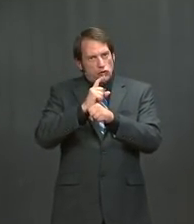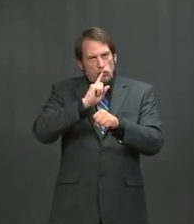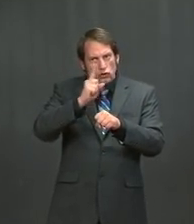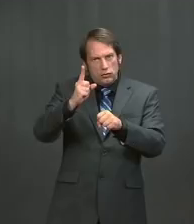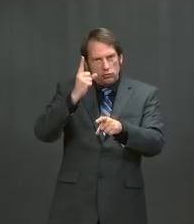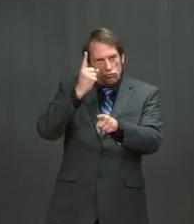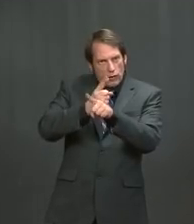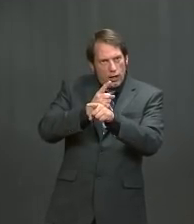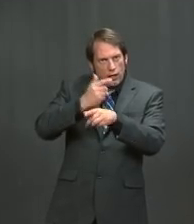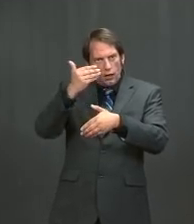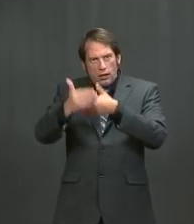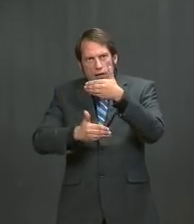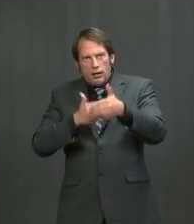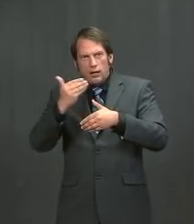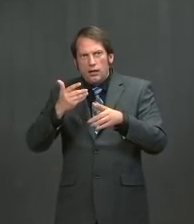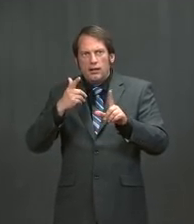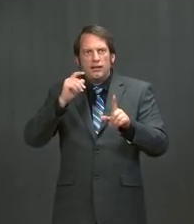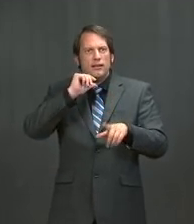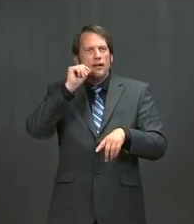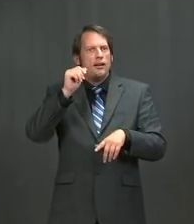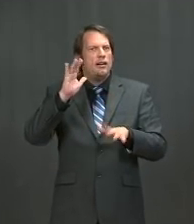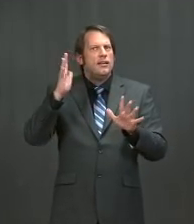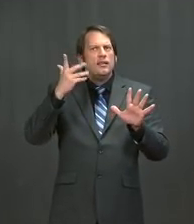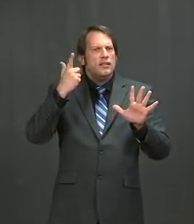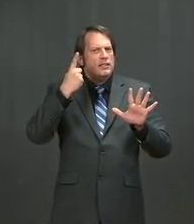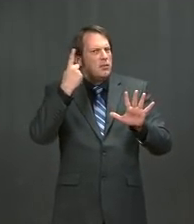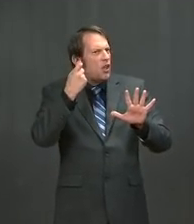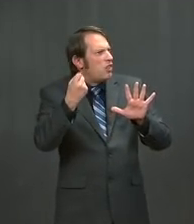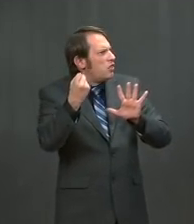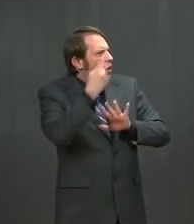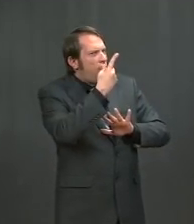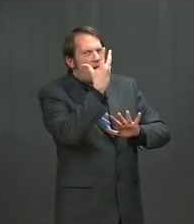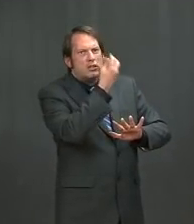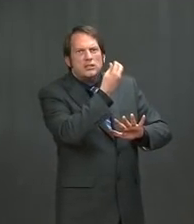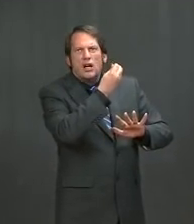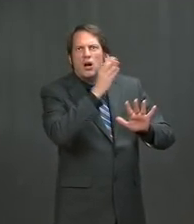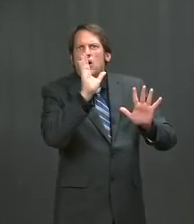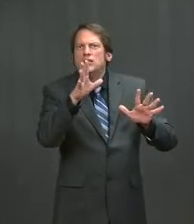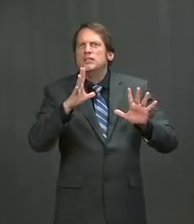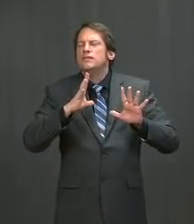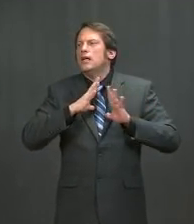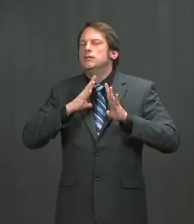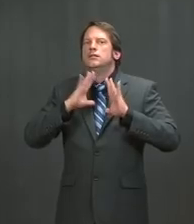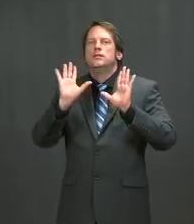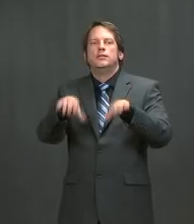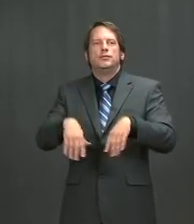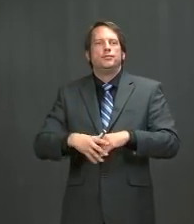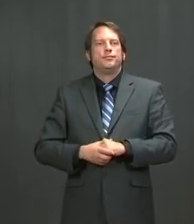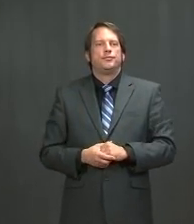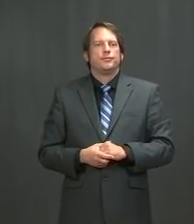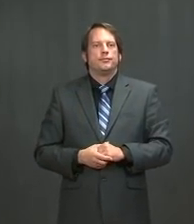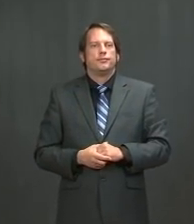but everything is fine. So that he felt it was responsible to make. There will be different ideas for payfors, right?